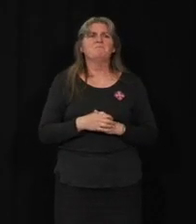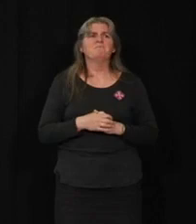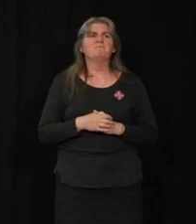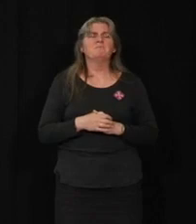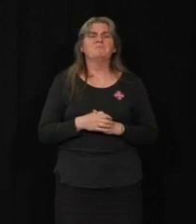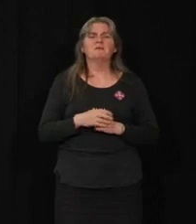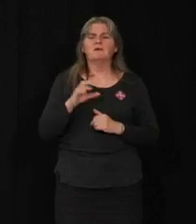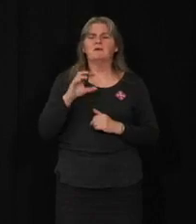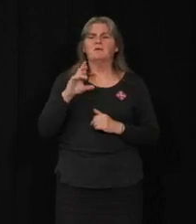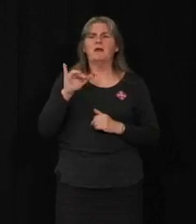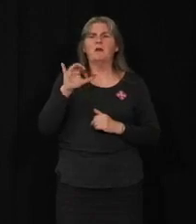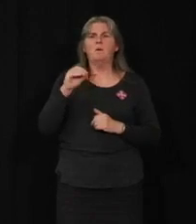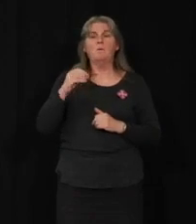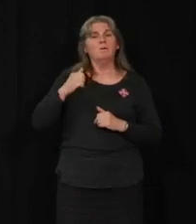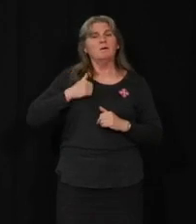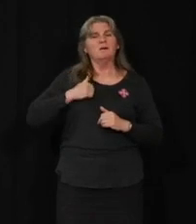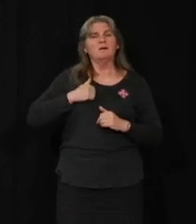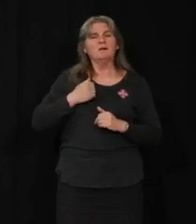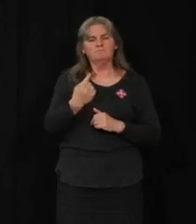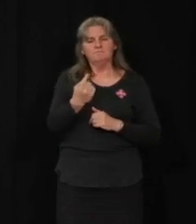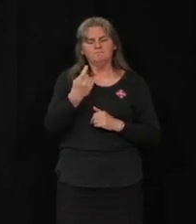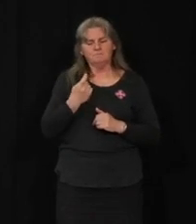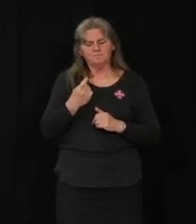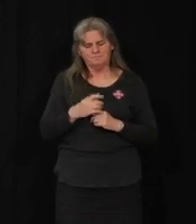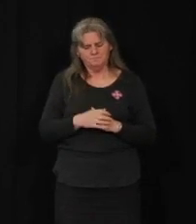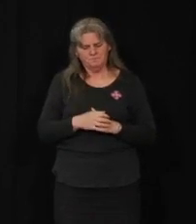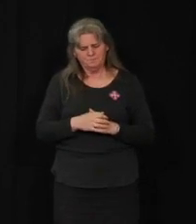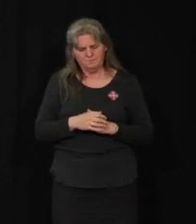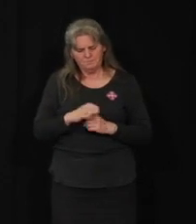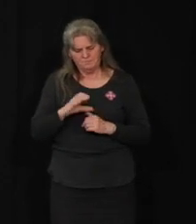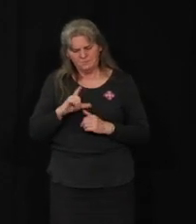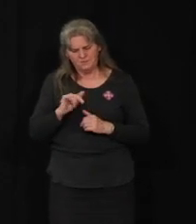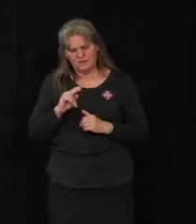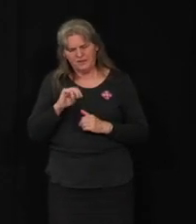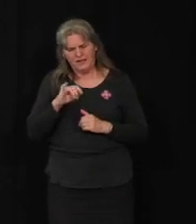Radio-Canada. Reporter: